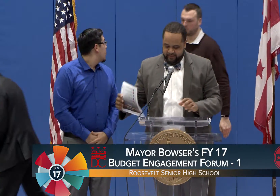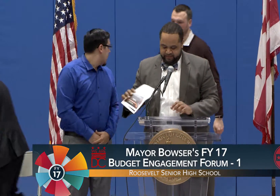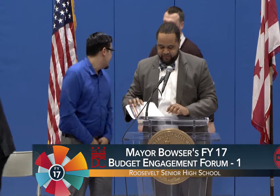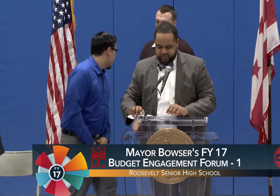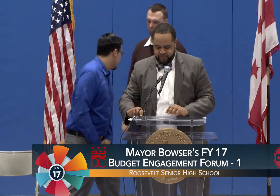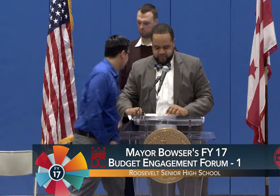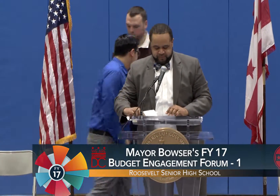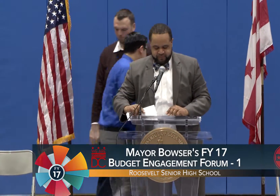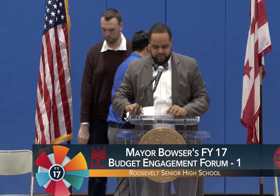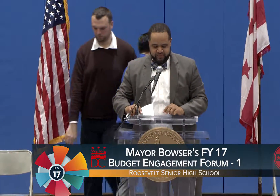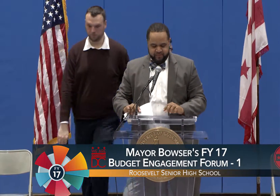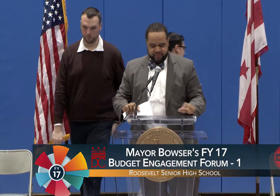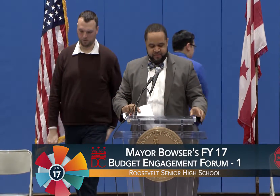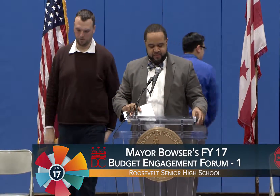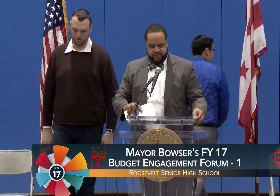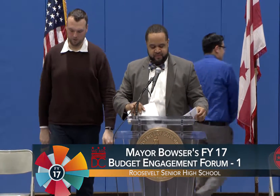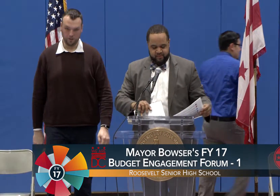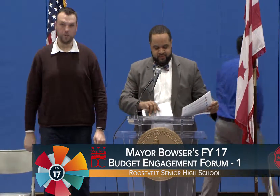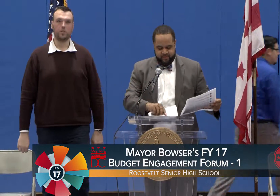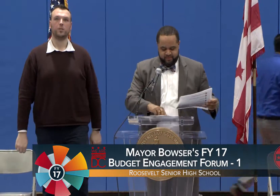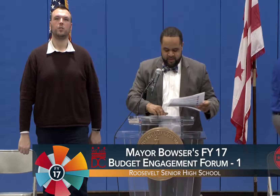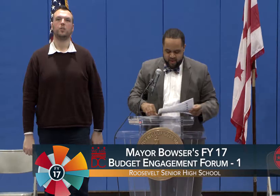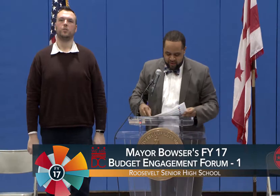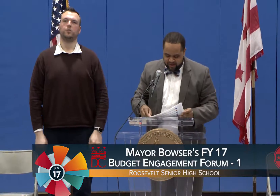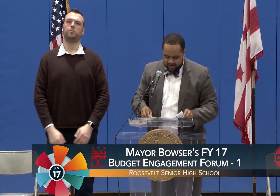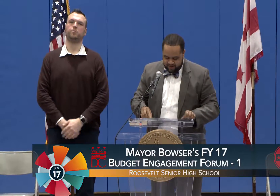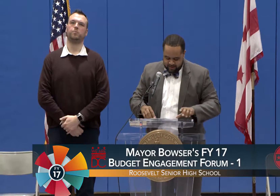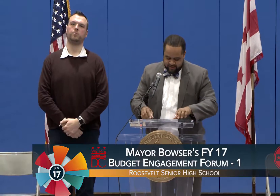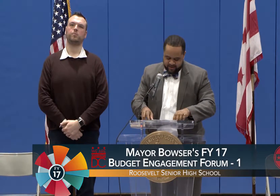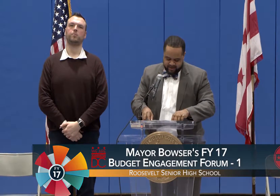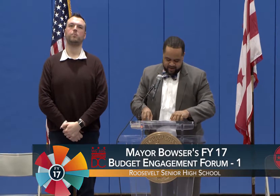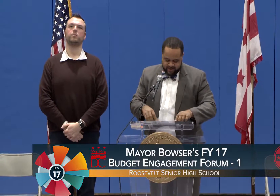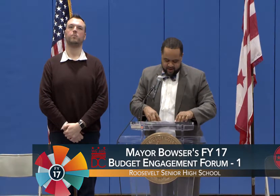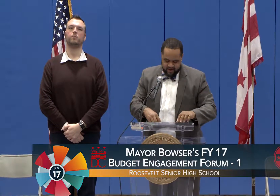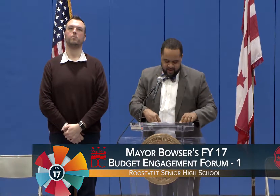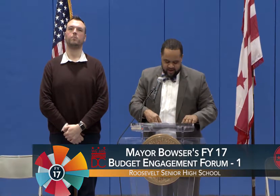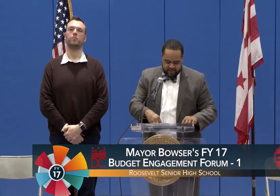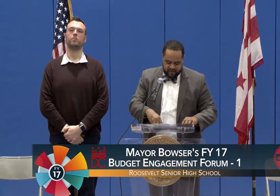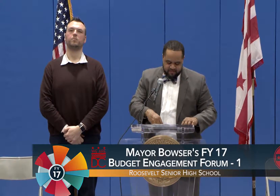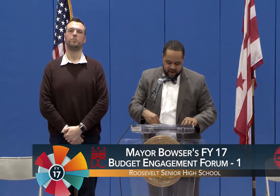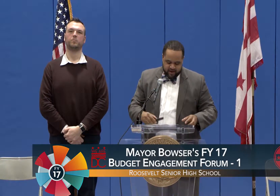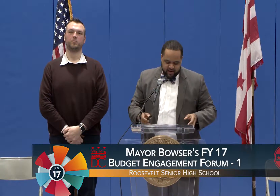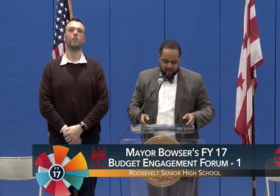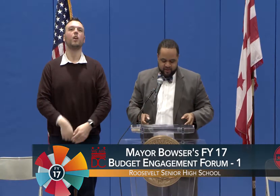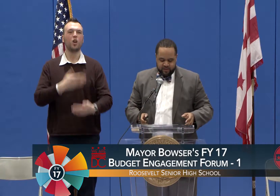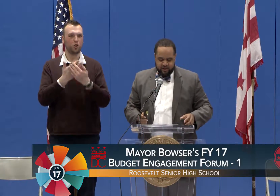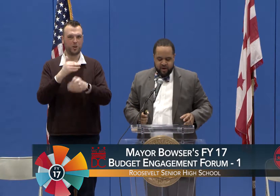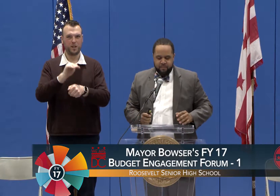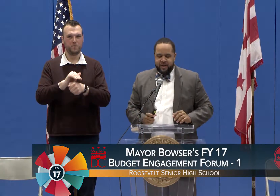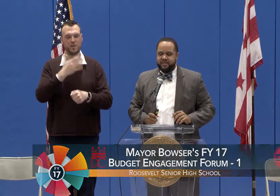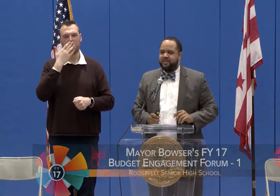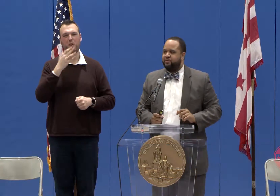WELL, GOOD EVENING. THANK YOU, MATT, AND SO A BUDGET